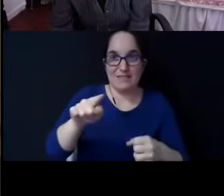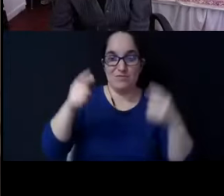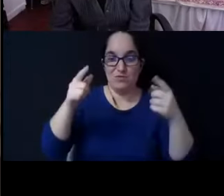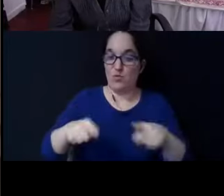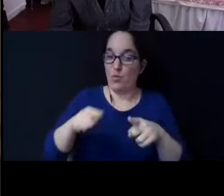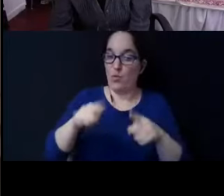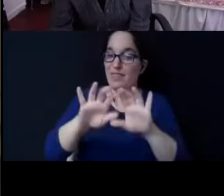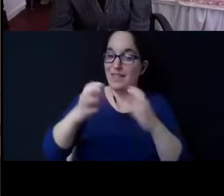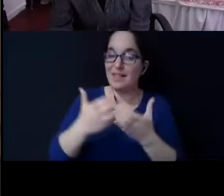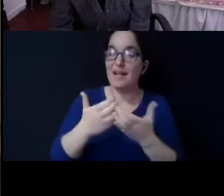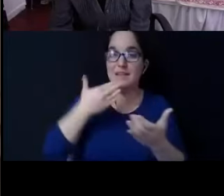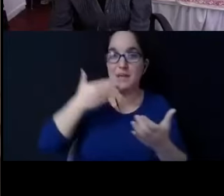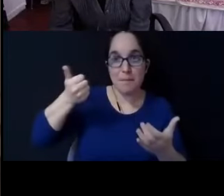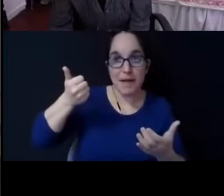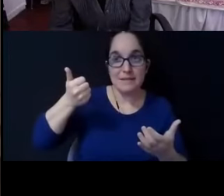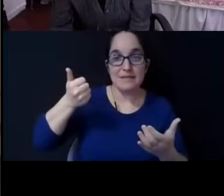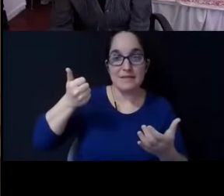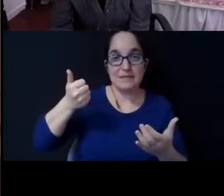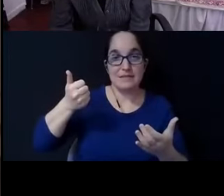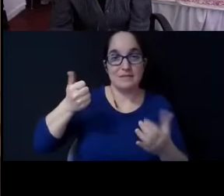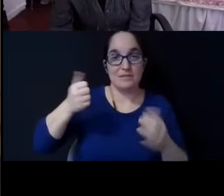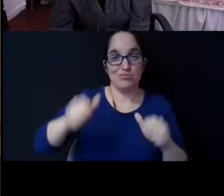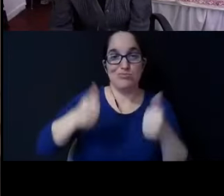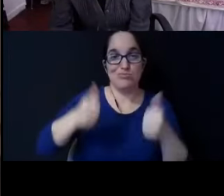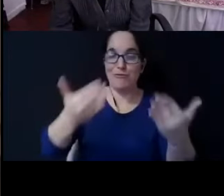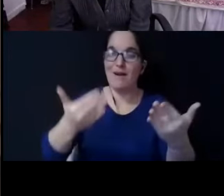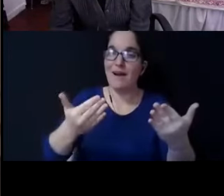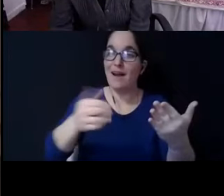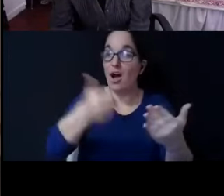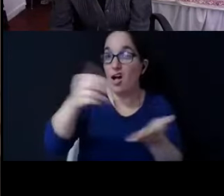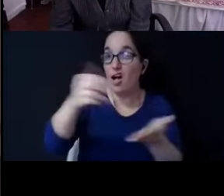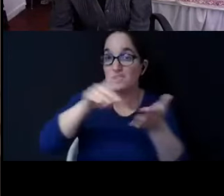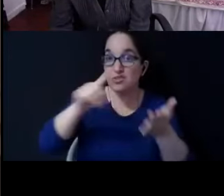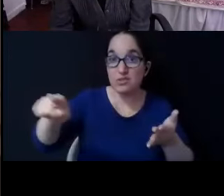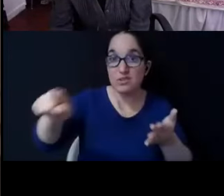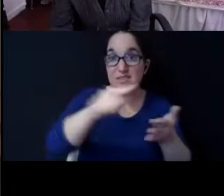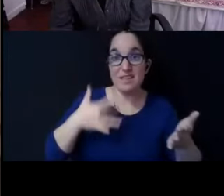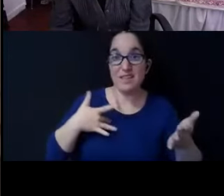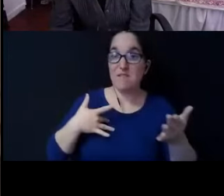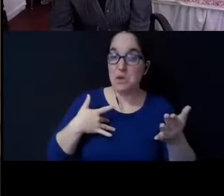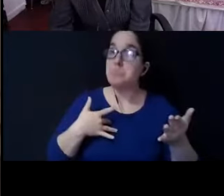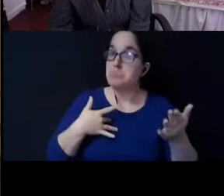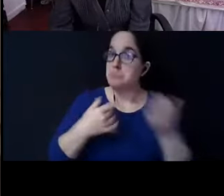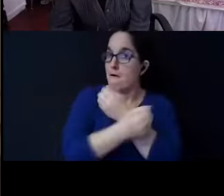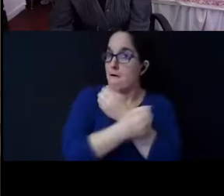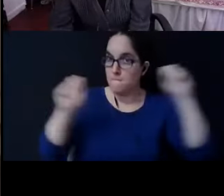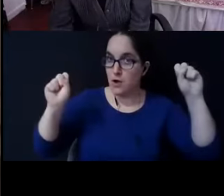to give the freedom to students for them to lead this class space, for them to become the center of